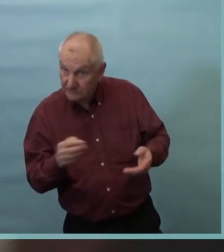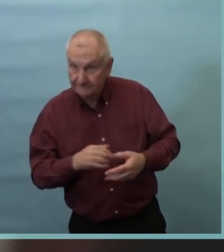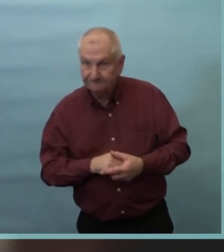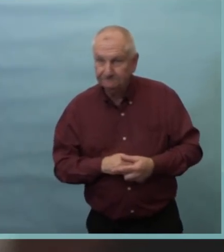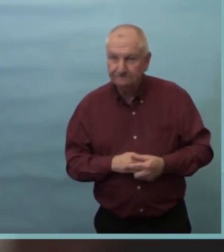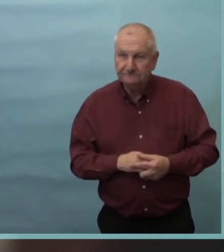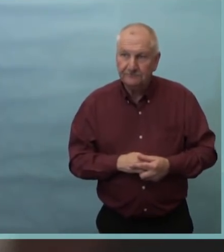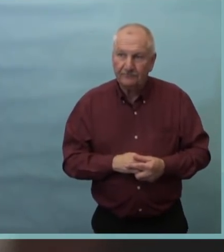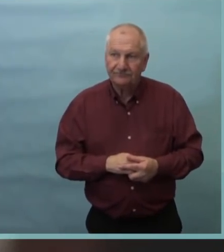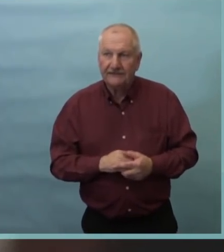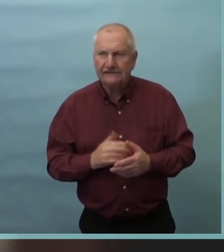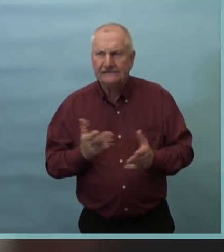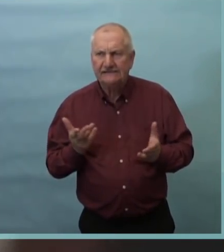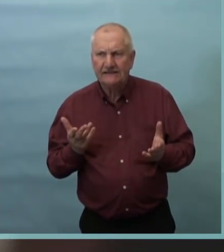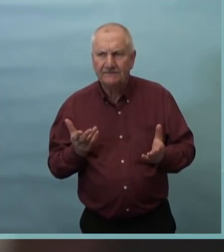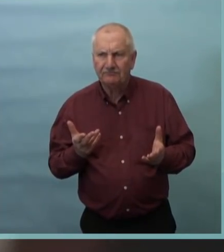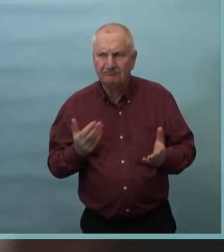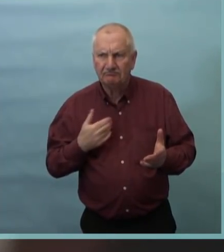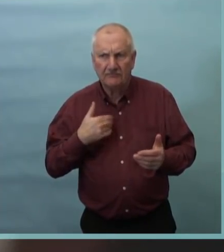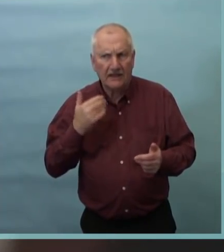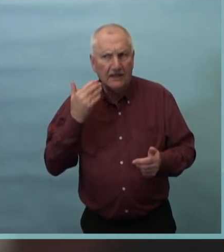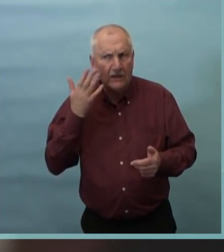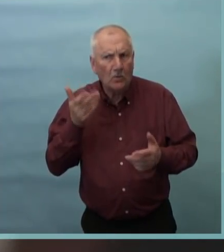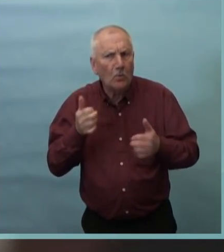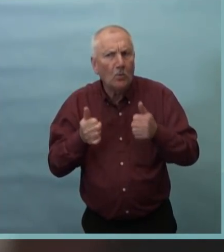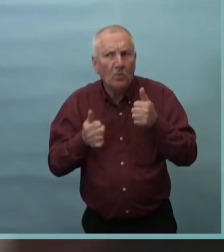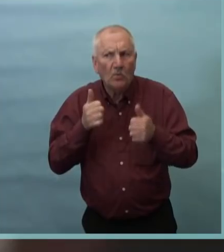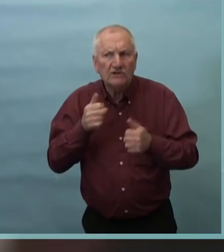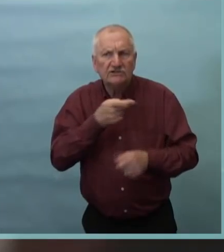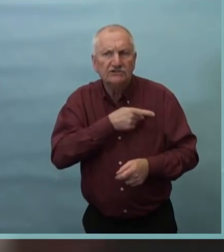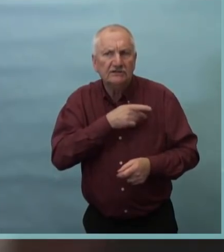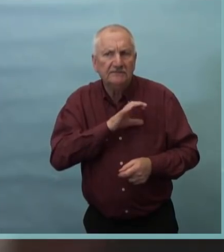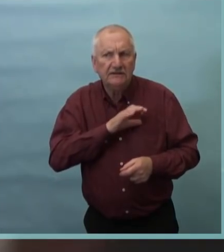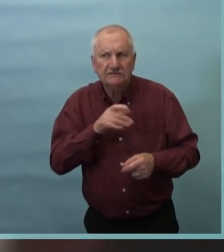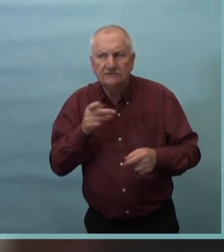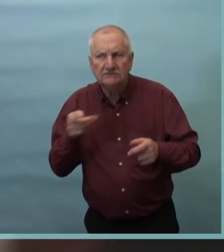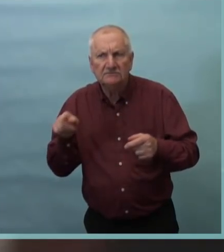logistics is too during the PPE to the regions as